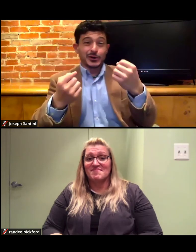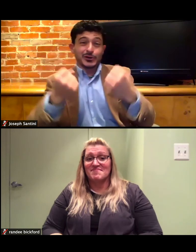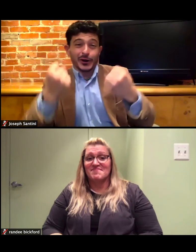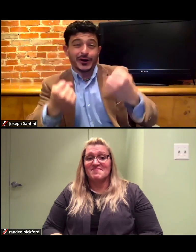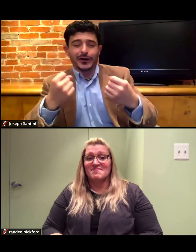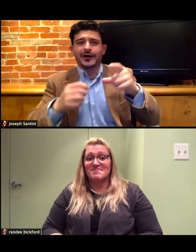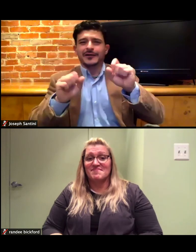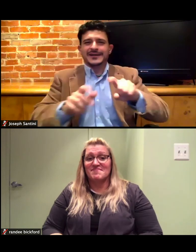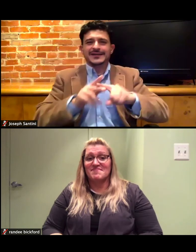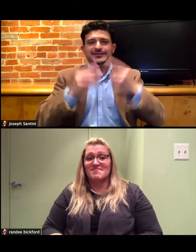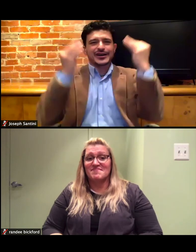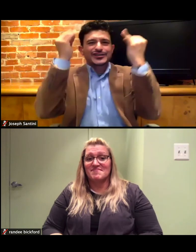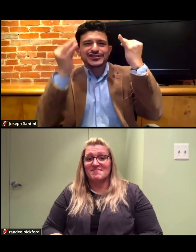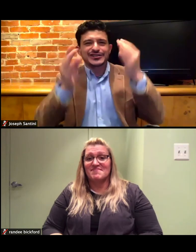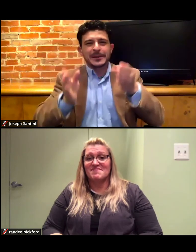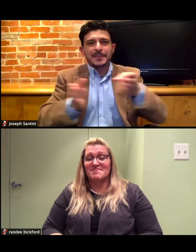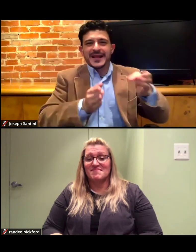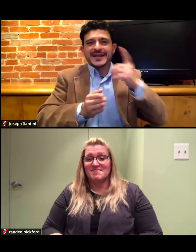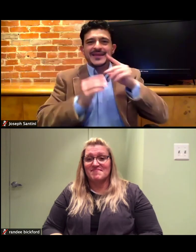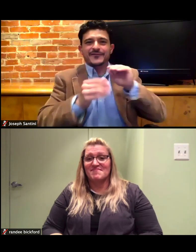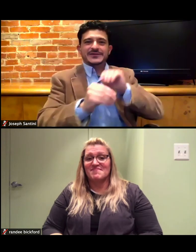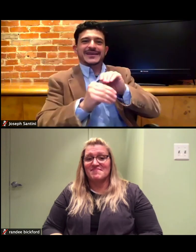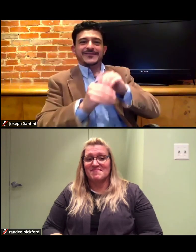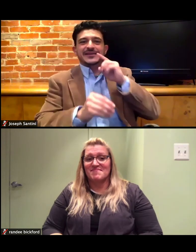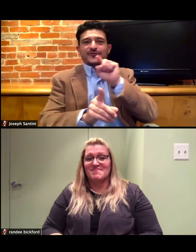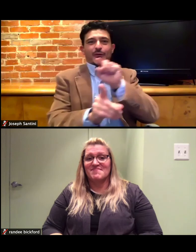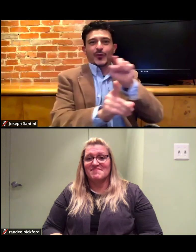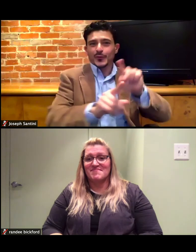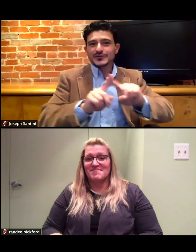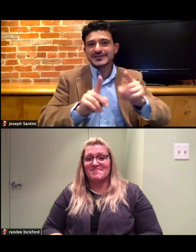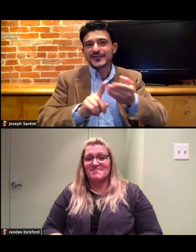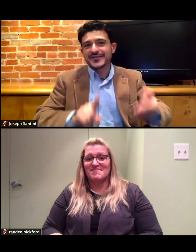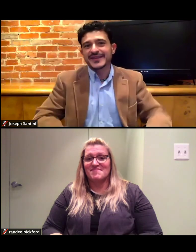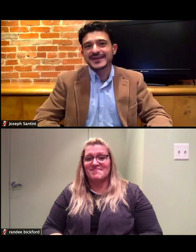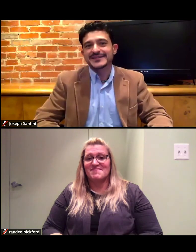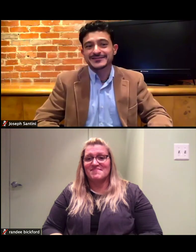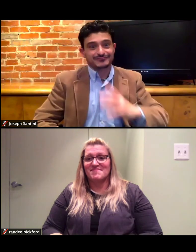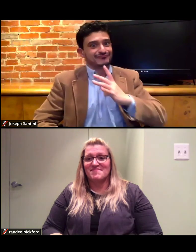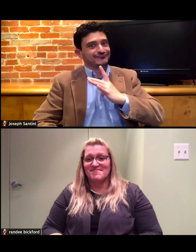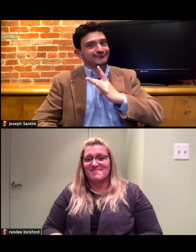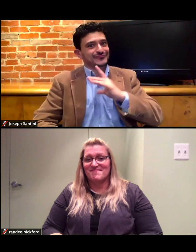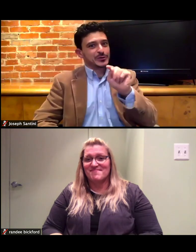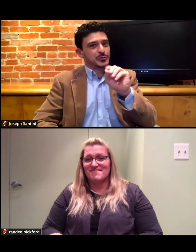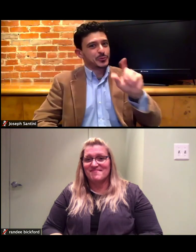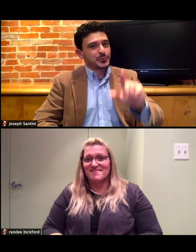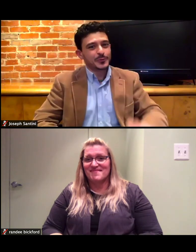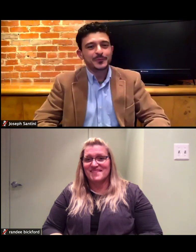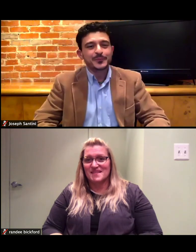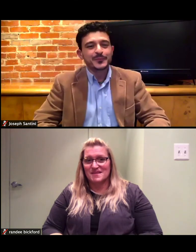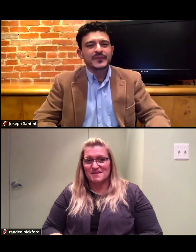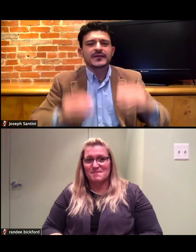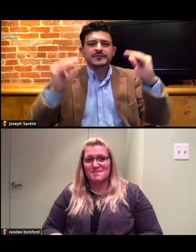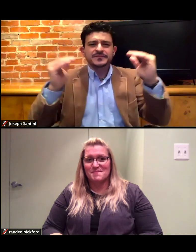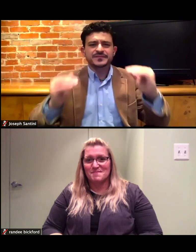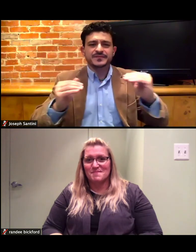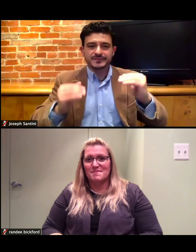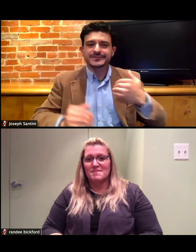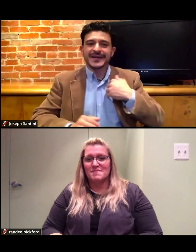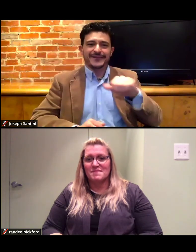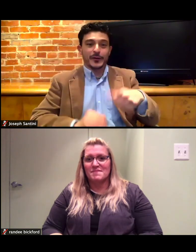you'll see things like how to car activity planning for those things within that activity. And that's a really great tool.